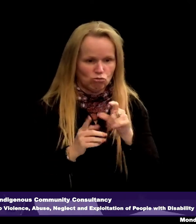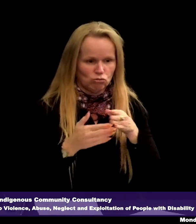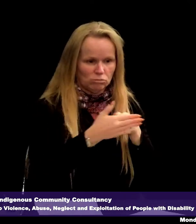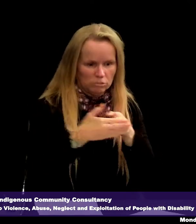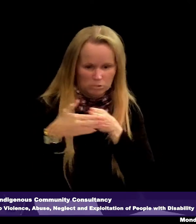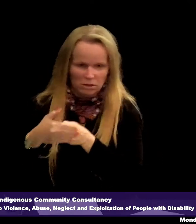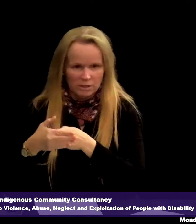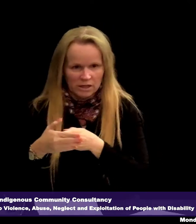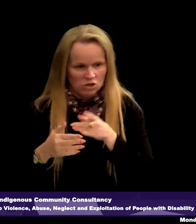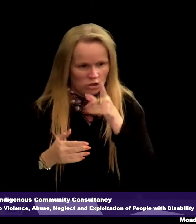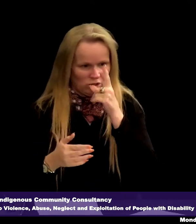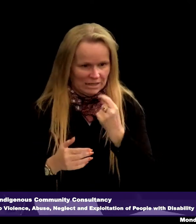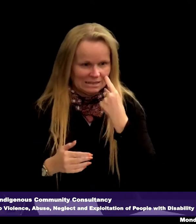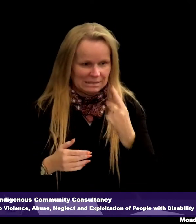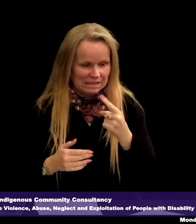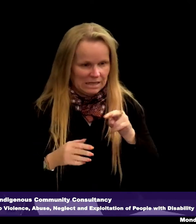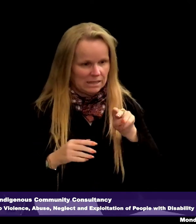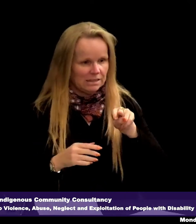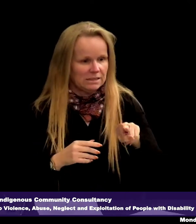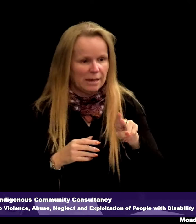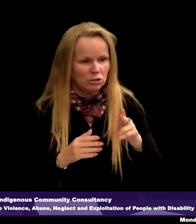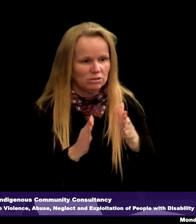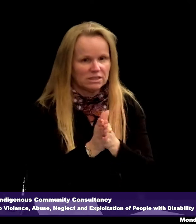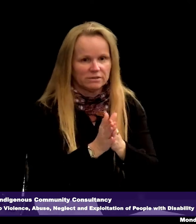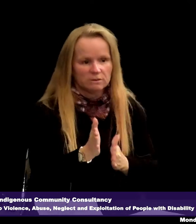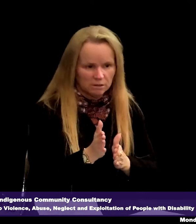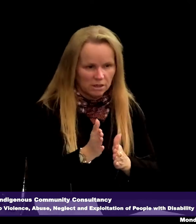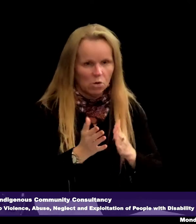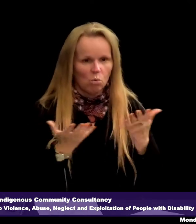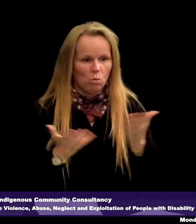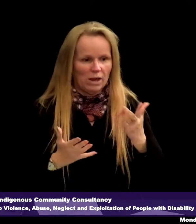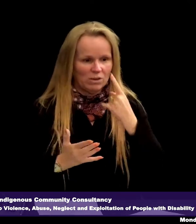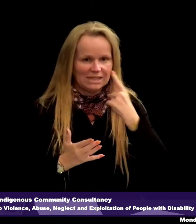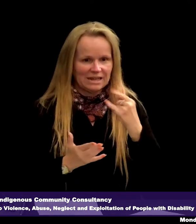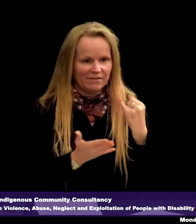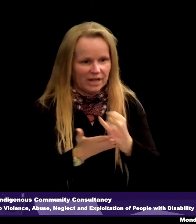So those cultural barriers that people encounter, you can see that there's really a double disadvantage.